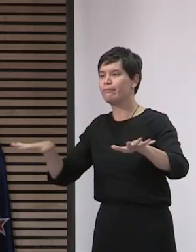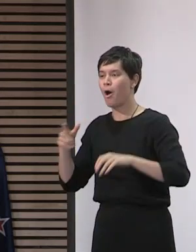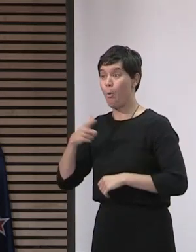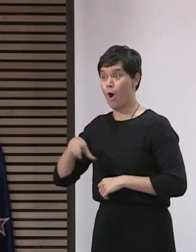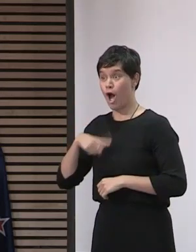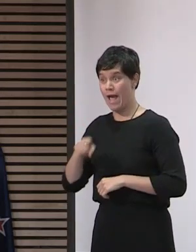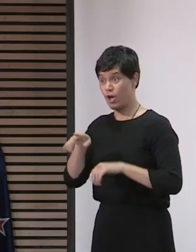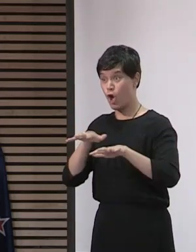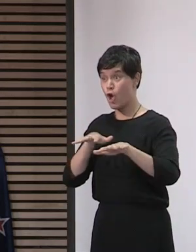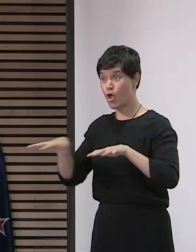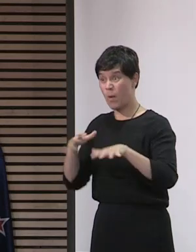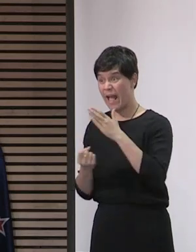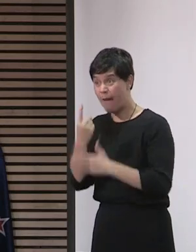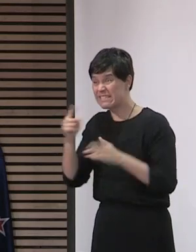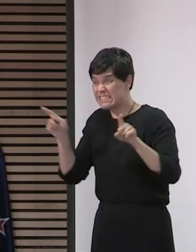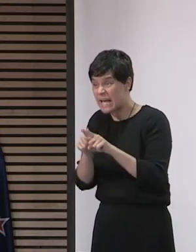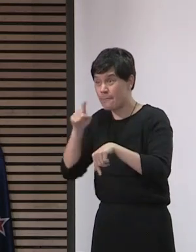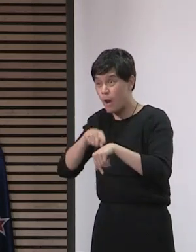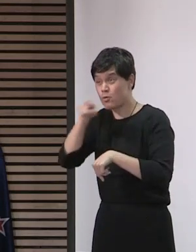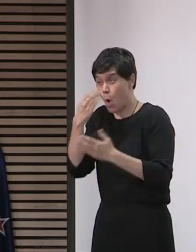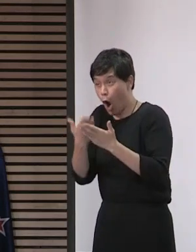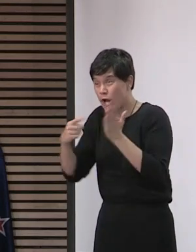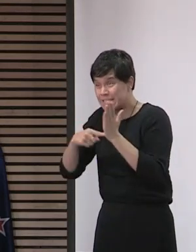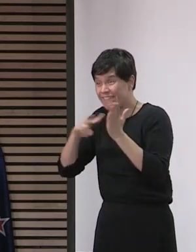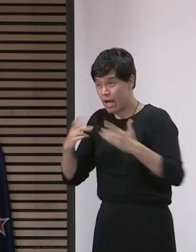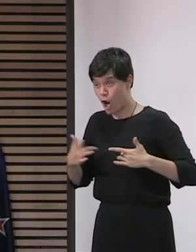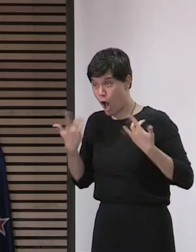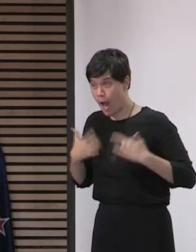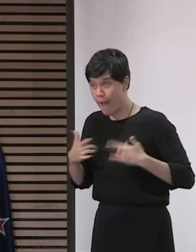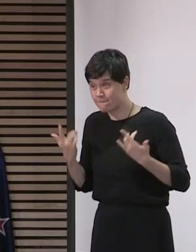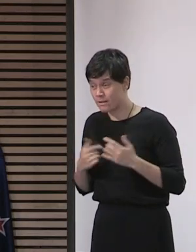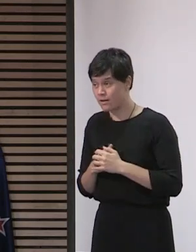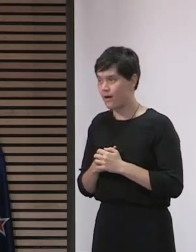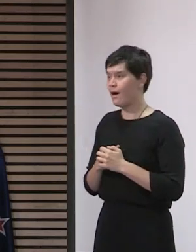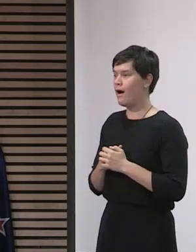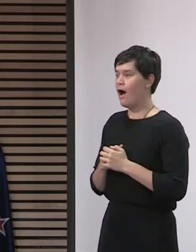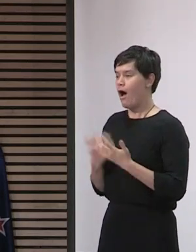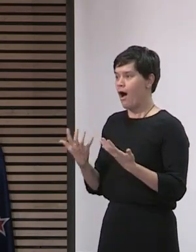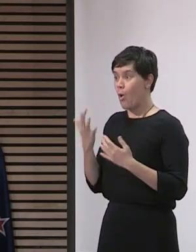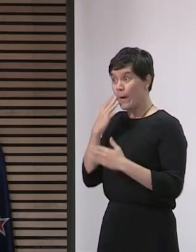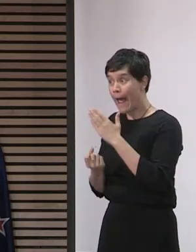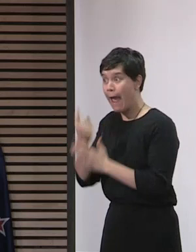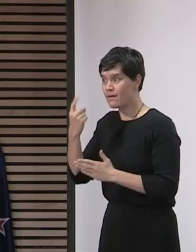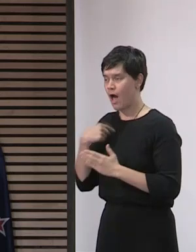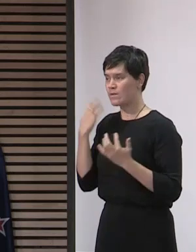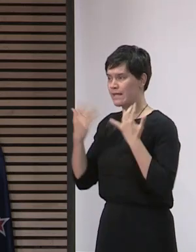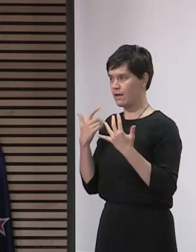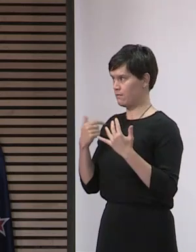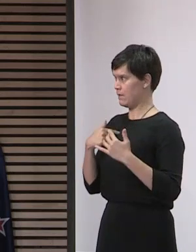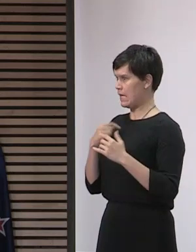going through your head at that moment when you felt the